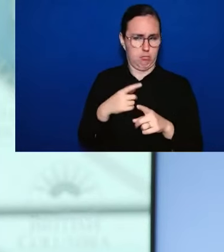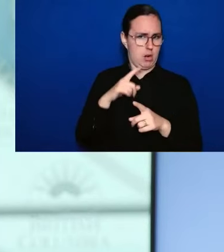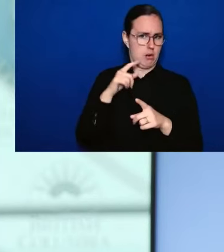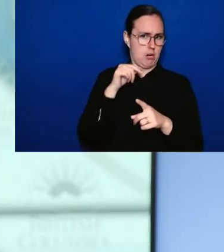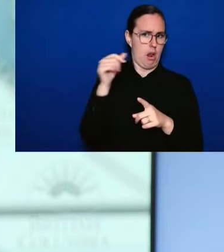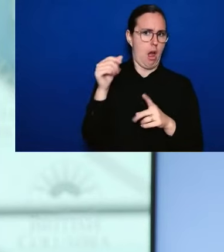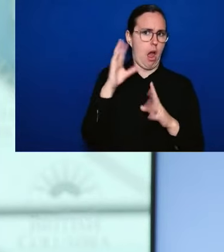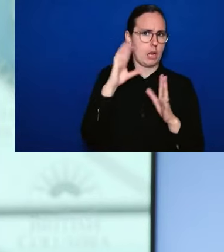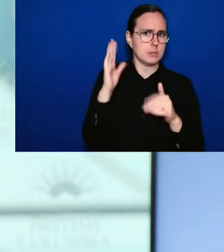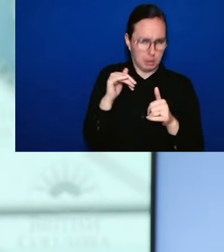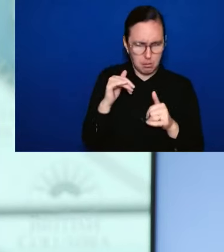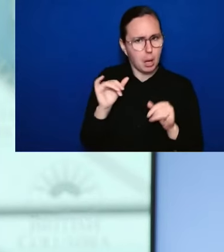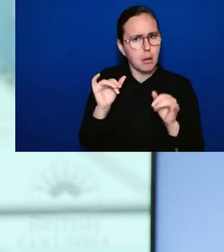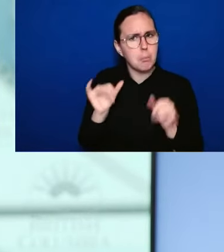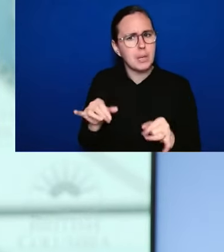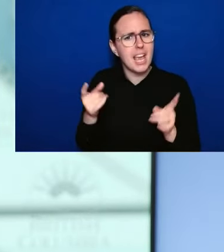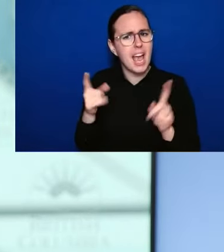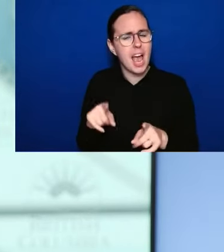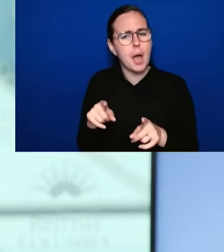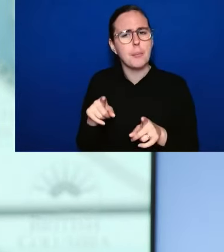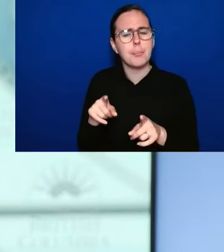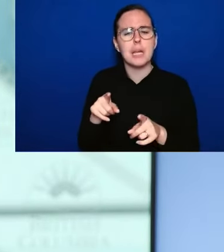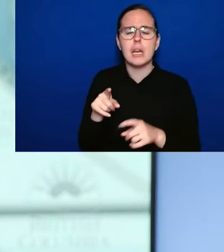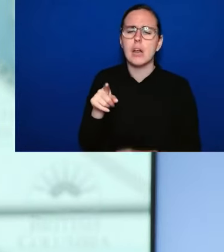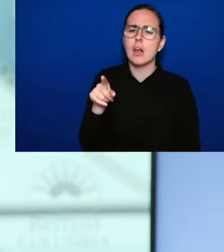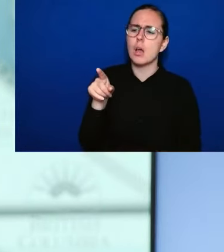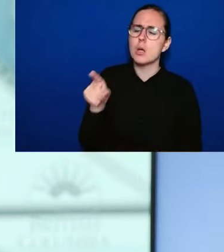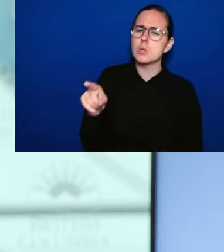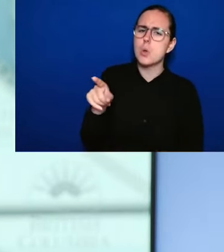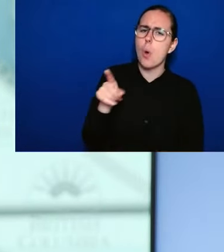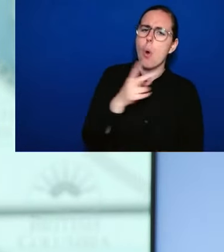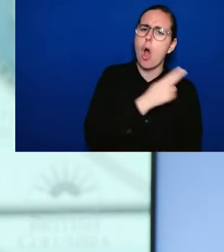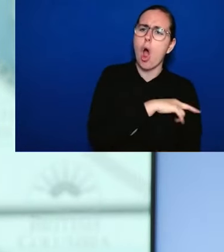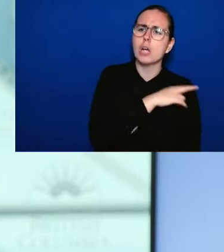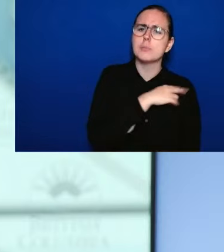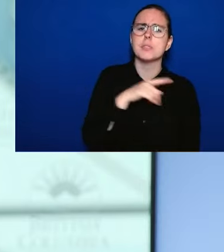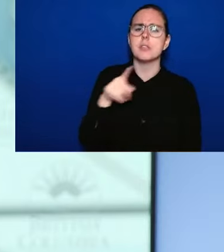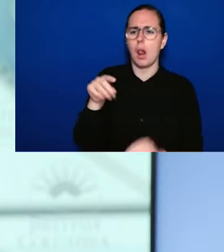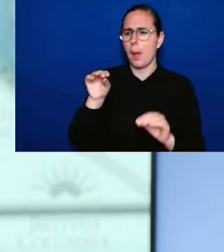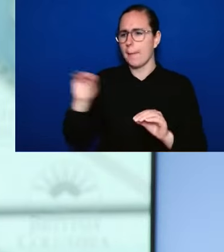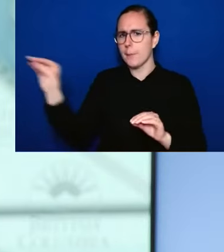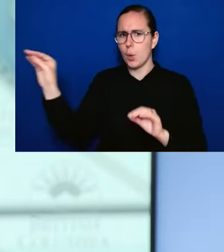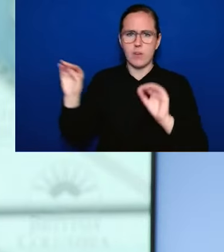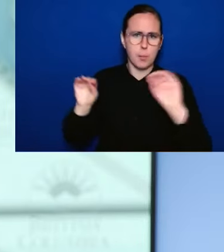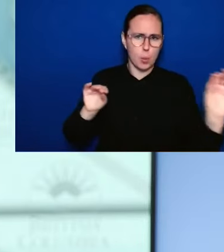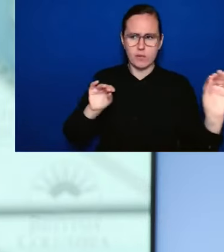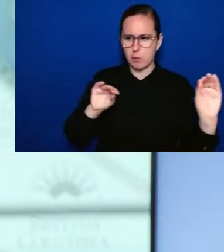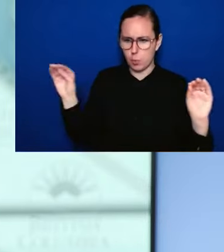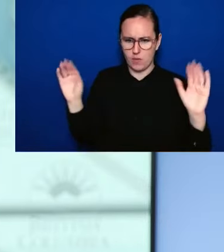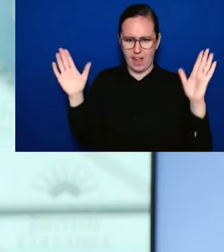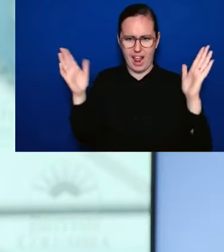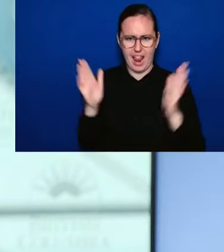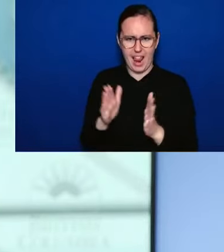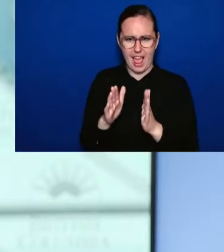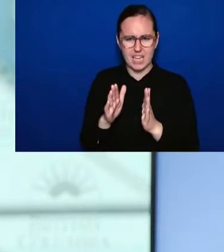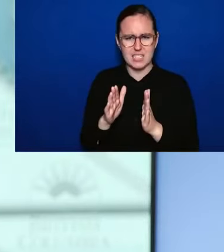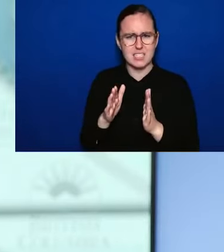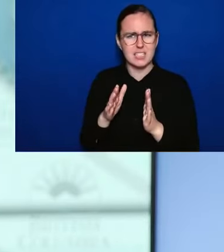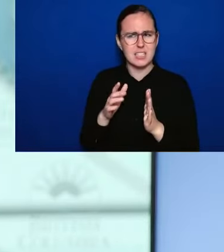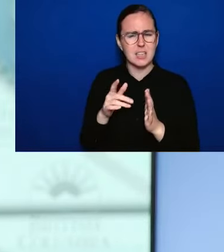to understand why you aren't doing more to try to prevent all sorts of respiratory illnesses if they threaten to collapse-